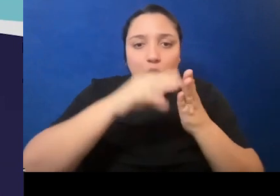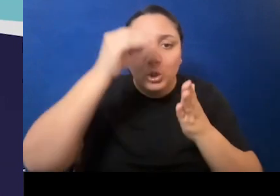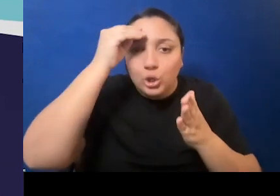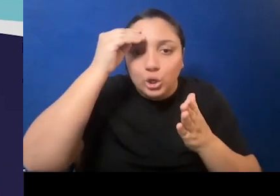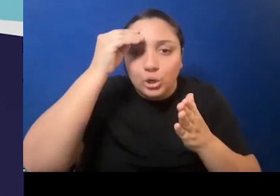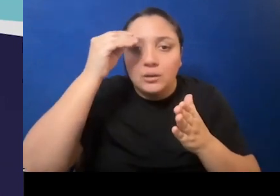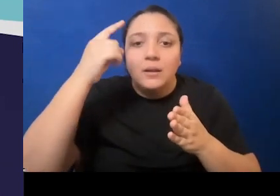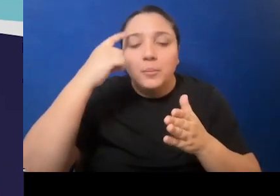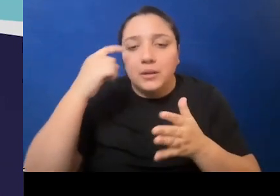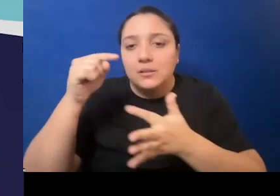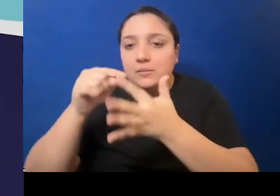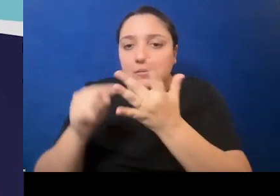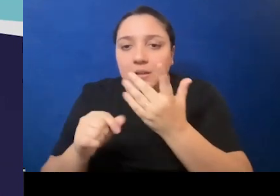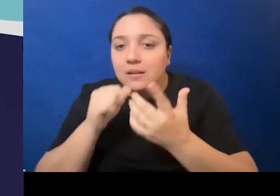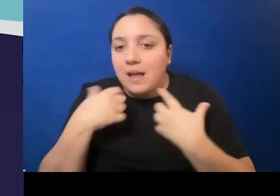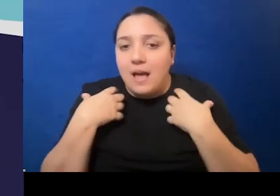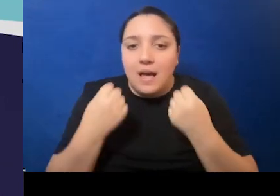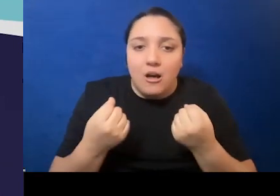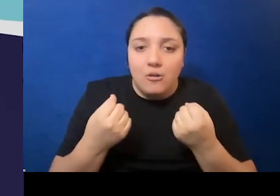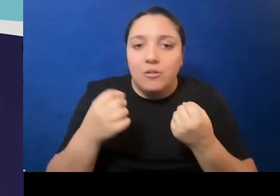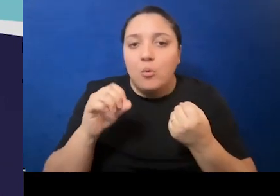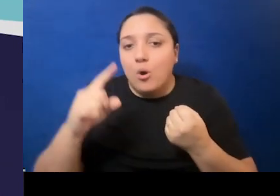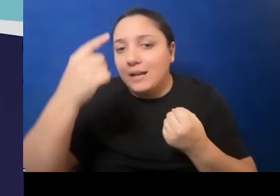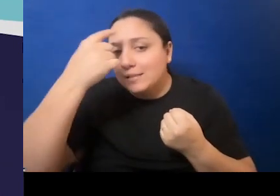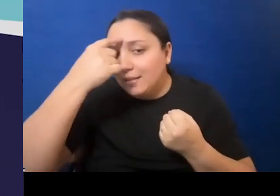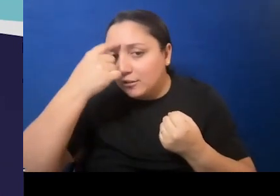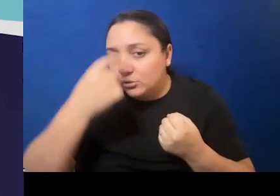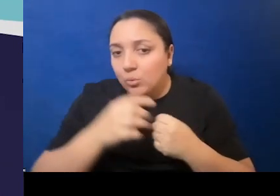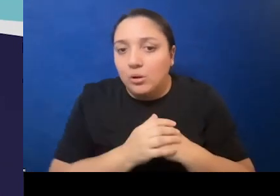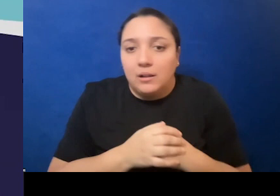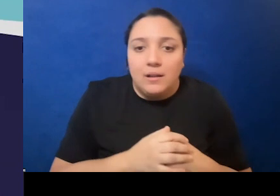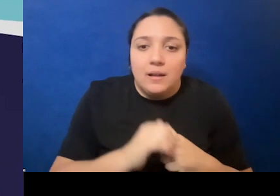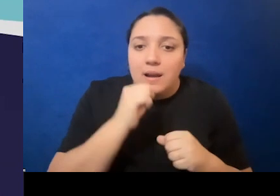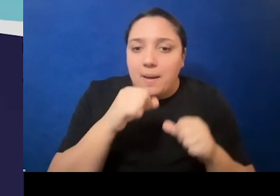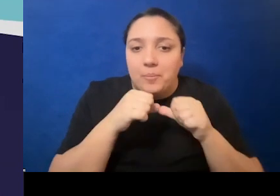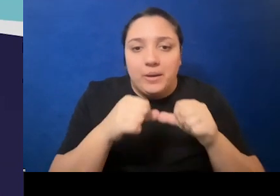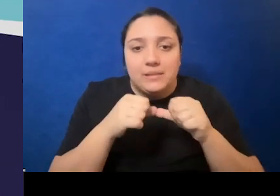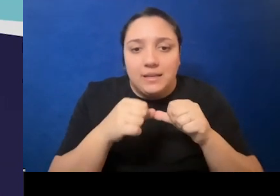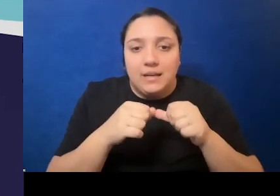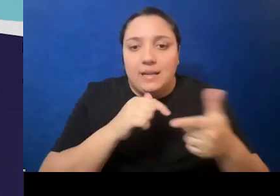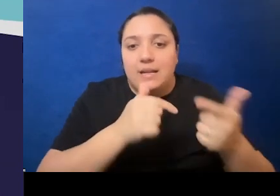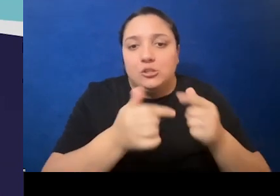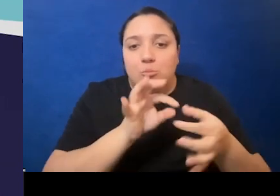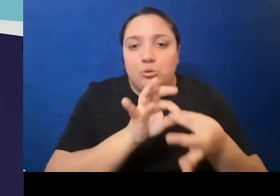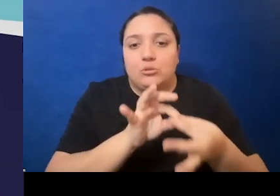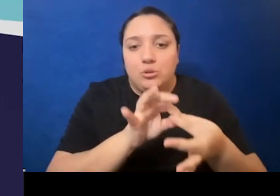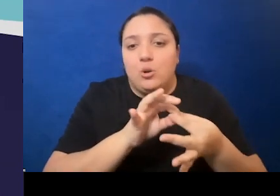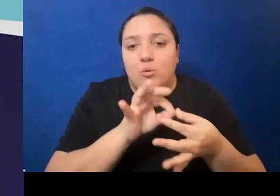BE ONE OF THE CATEGORIES, A STUDENT CAN'T LEARN BECAUSE OF THE FACTORS, NOT MAINTAINING